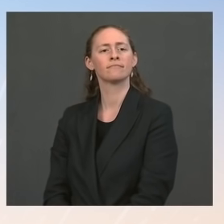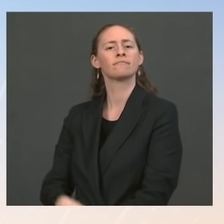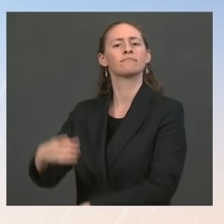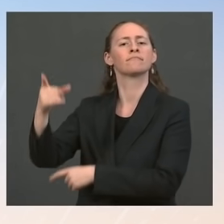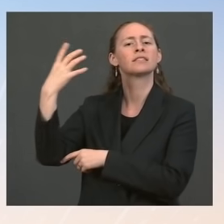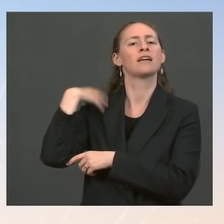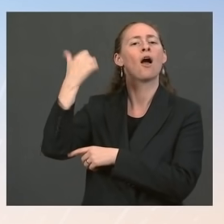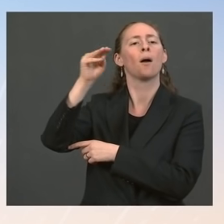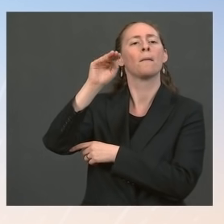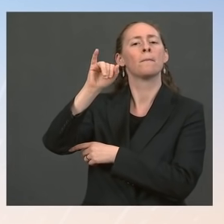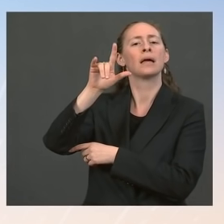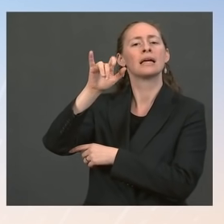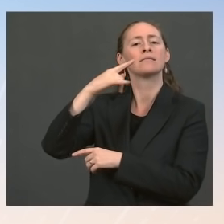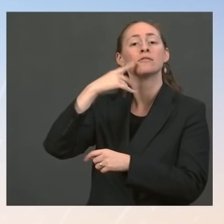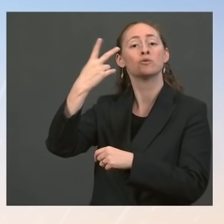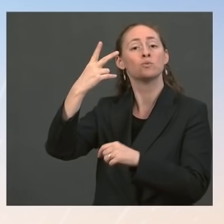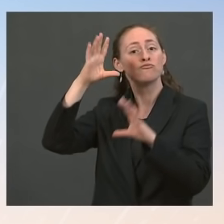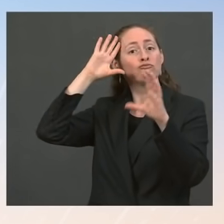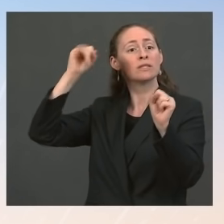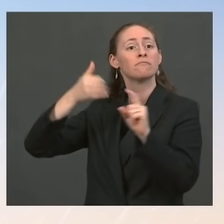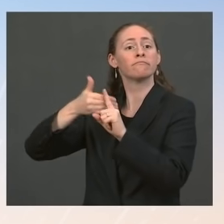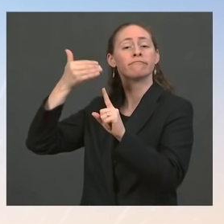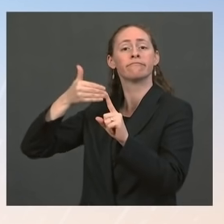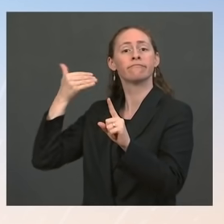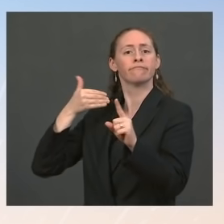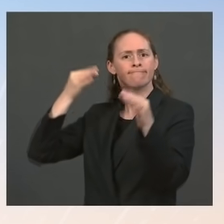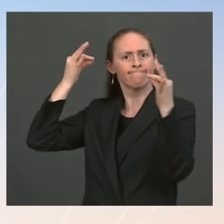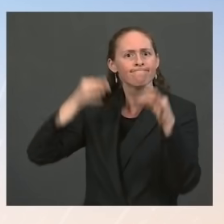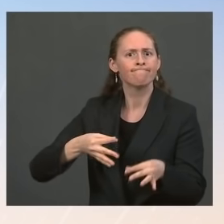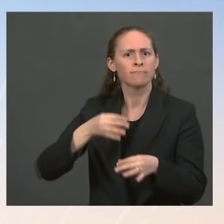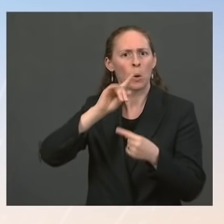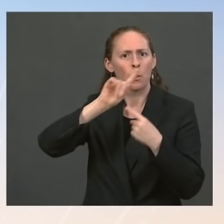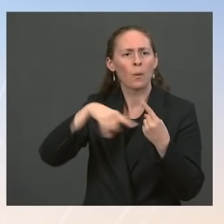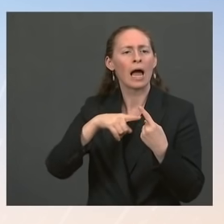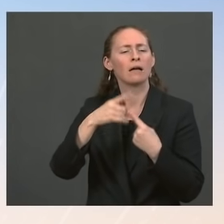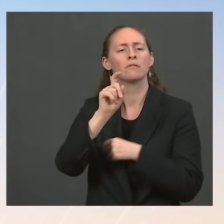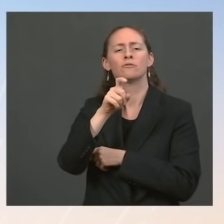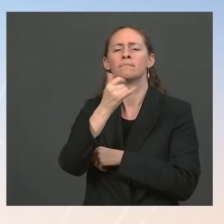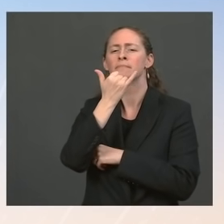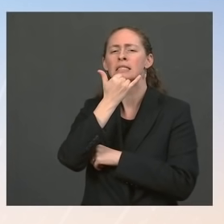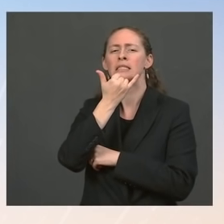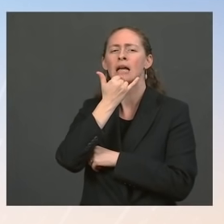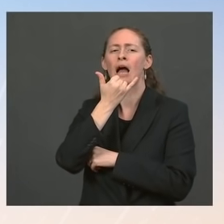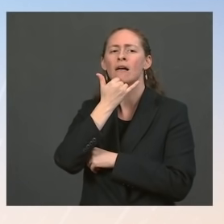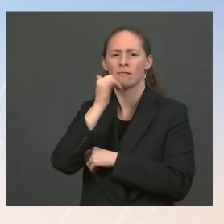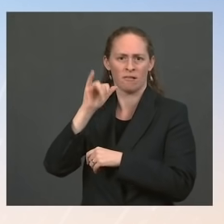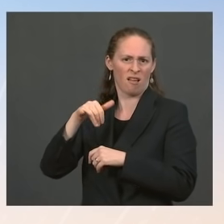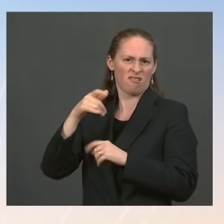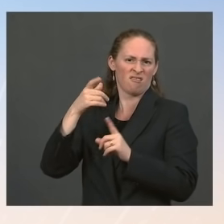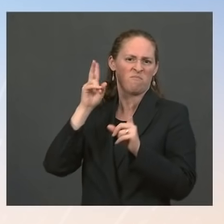made the mistake of setting dates. So, the President -- this President had, first, September 11th, and then he adjusted to August 31st.